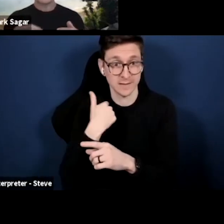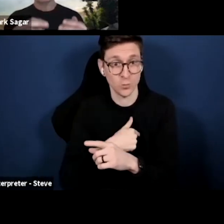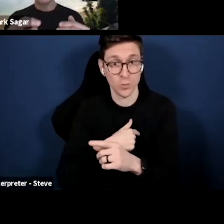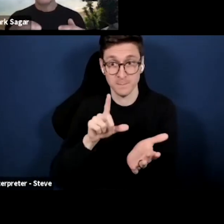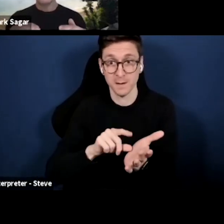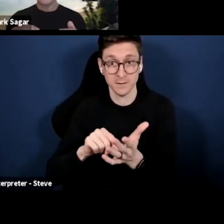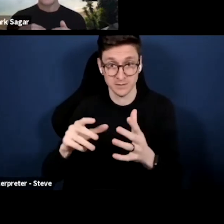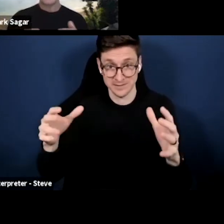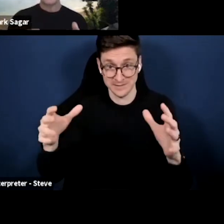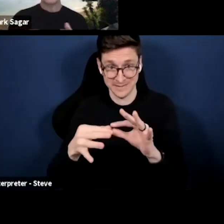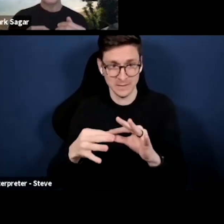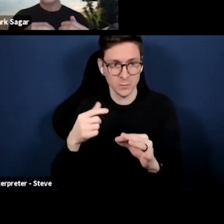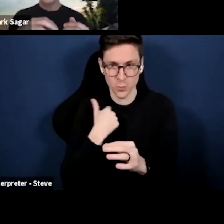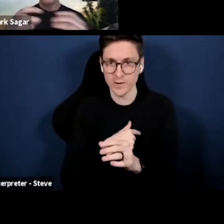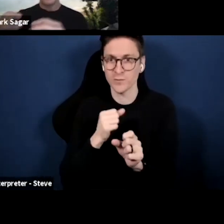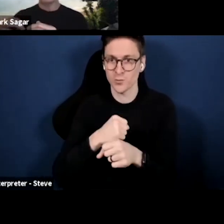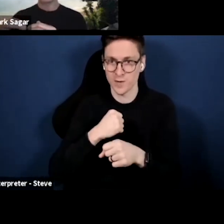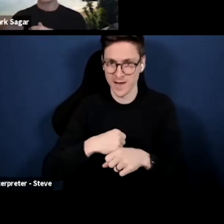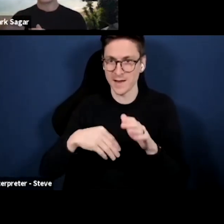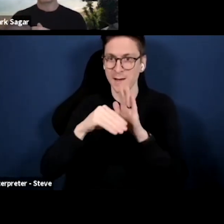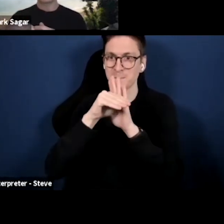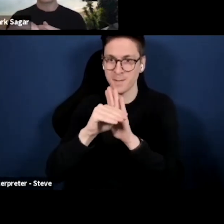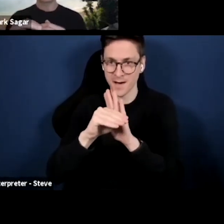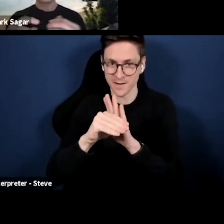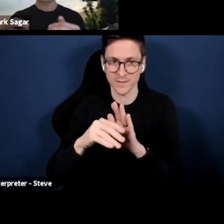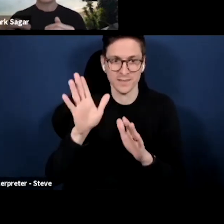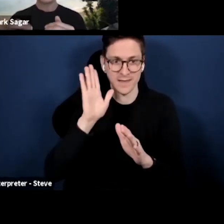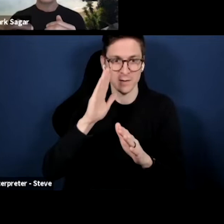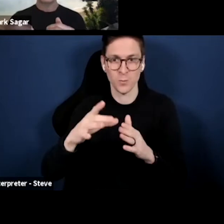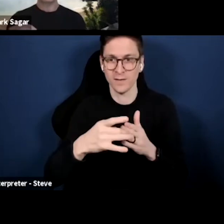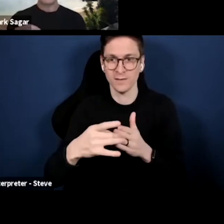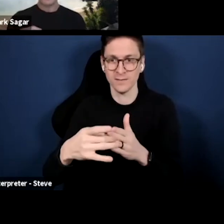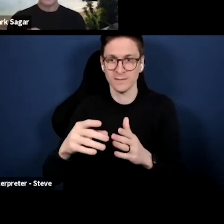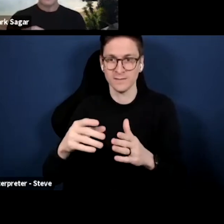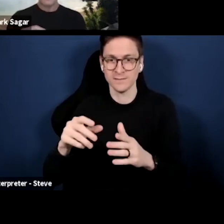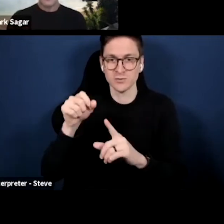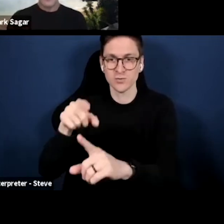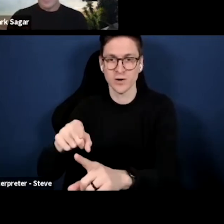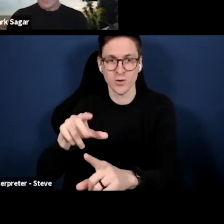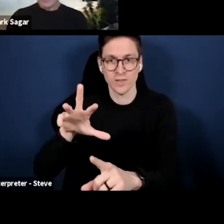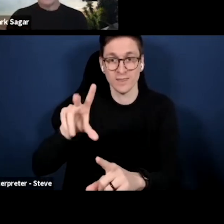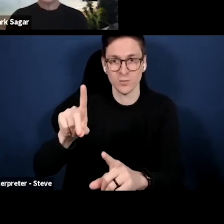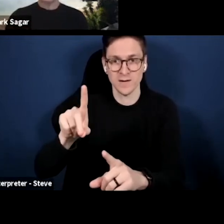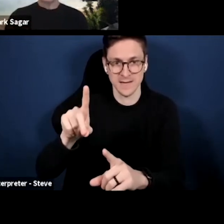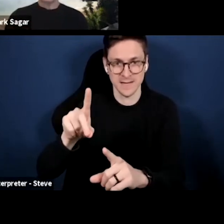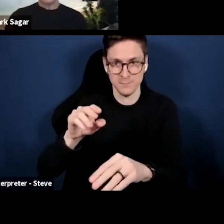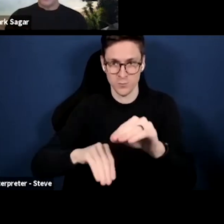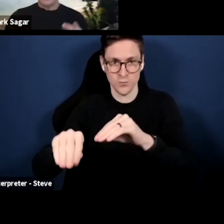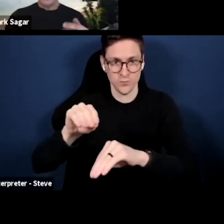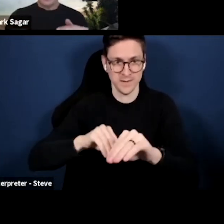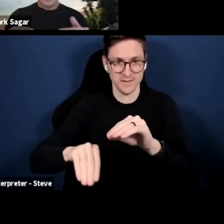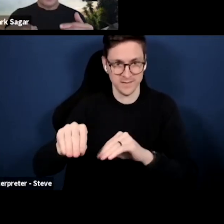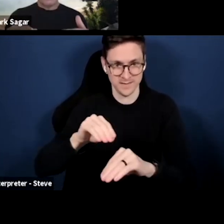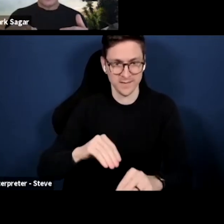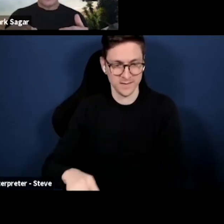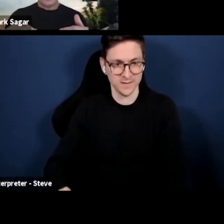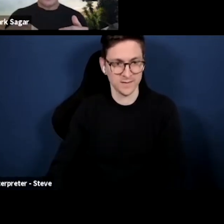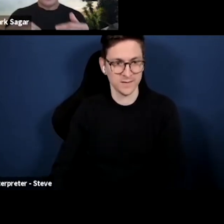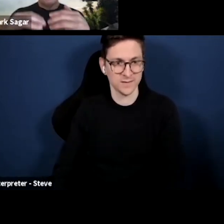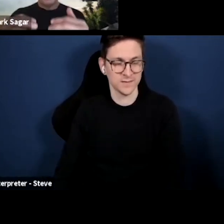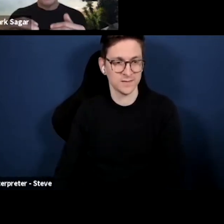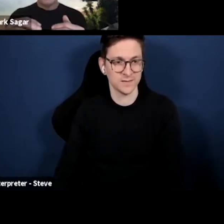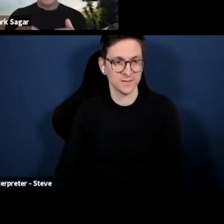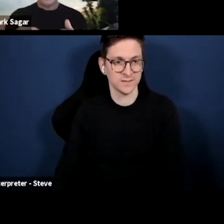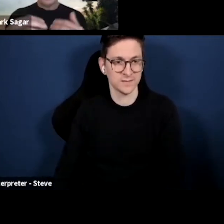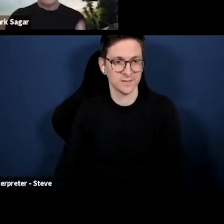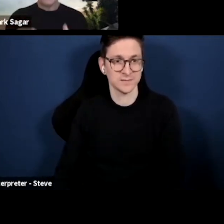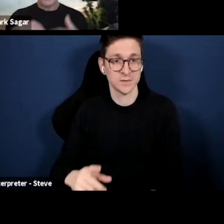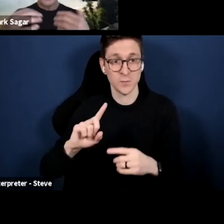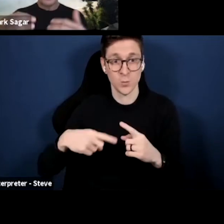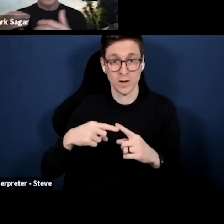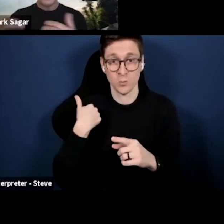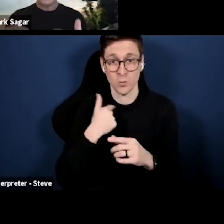model which then drives the 3d animation and when this is running in bl we need a way to visualize